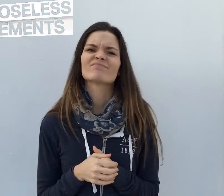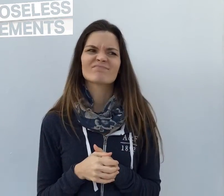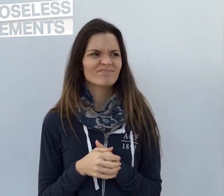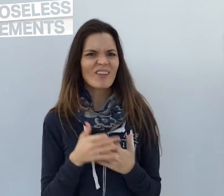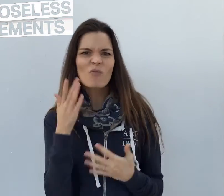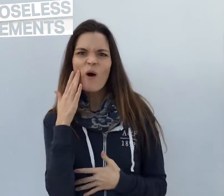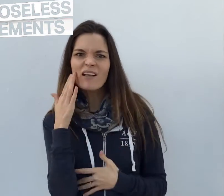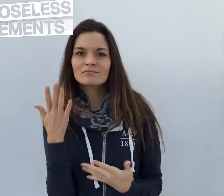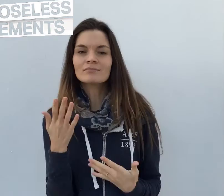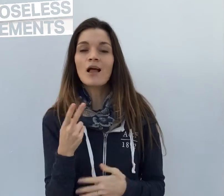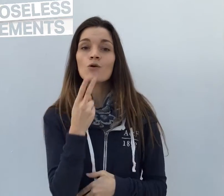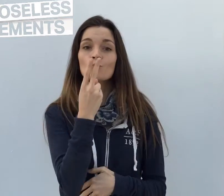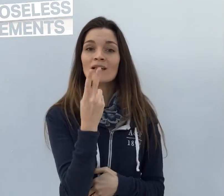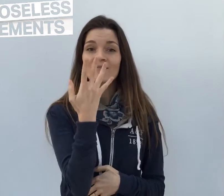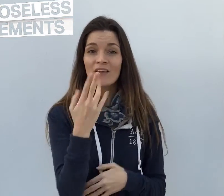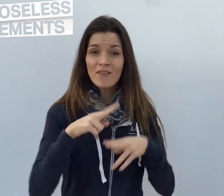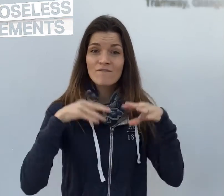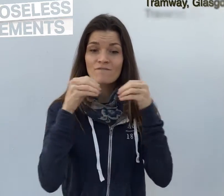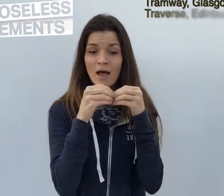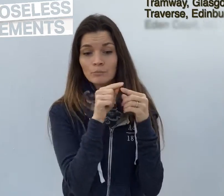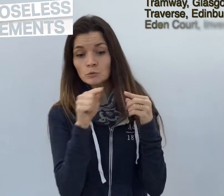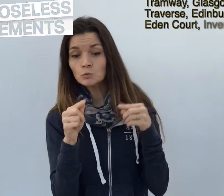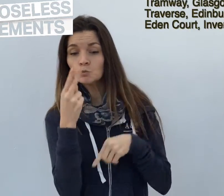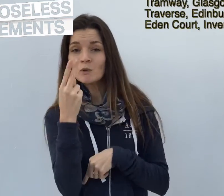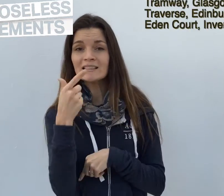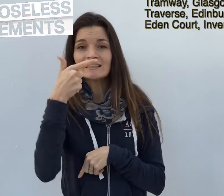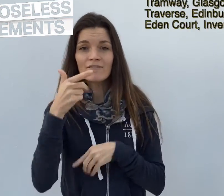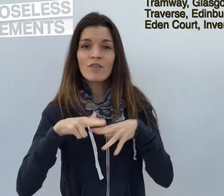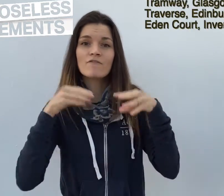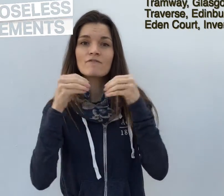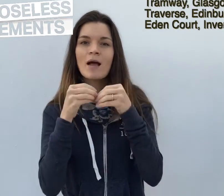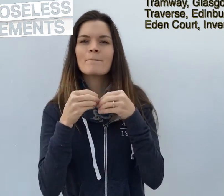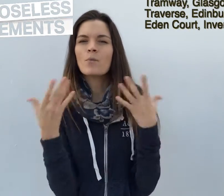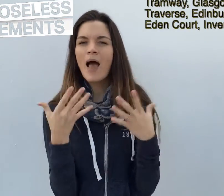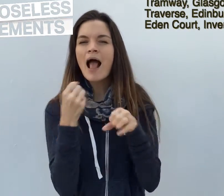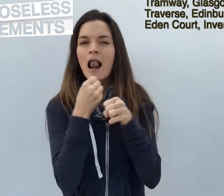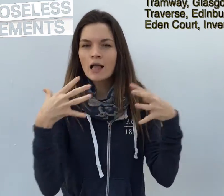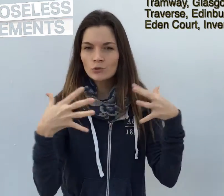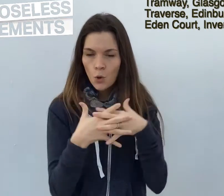The performance dates run from the 25th to the 27th of February in Glasgow